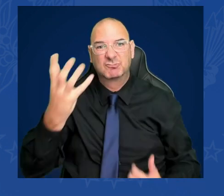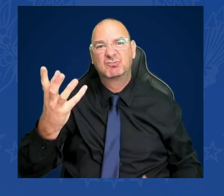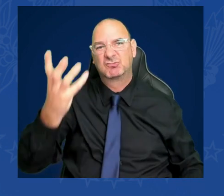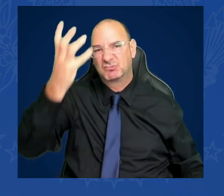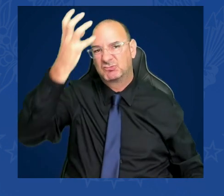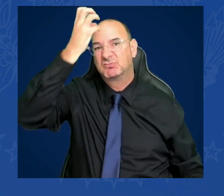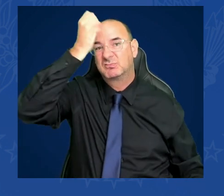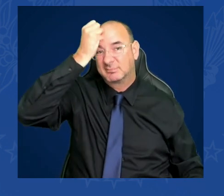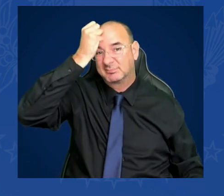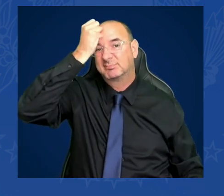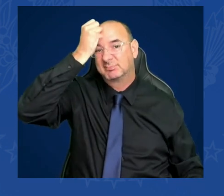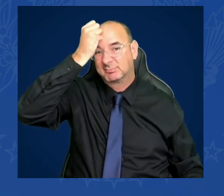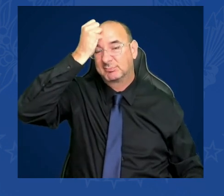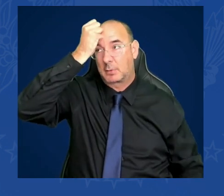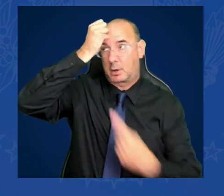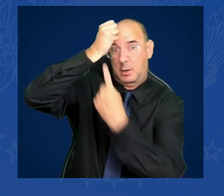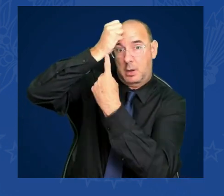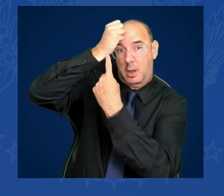in each of your assignments ahead.